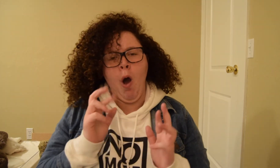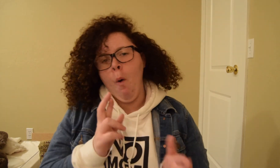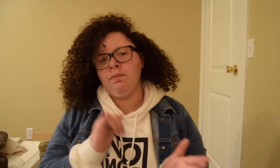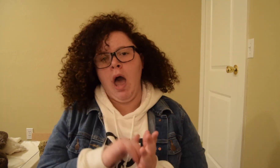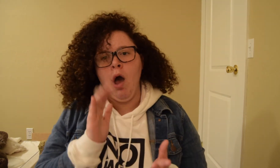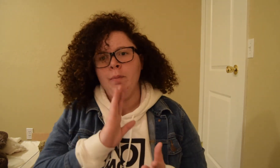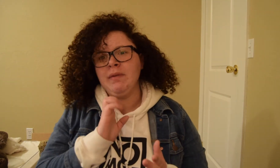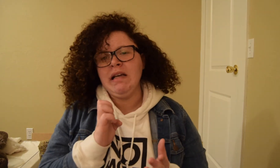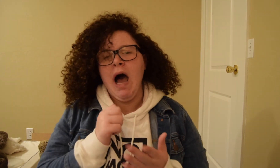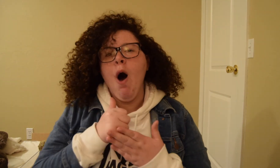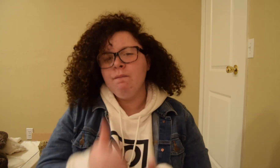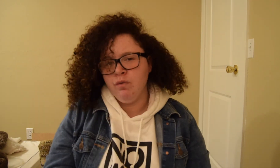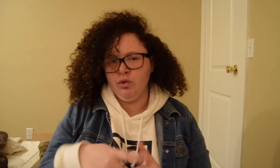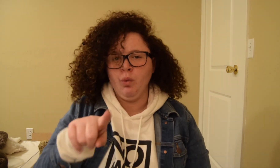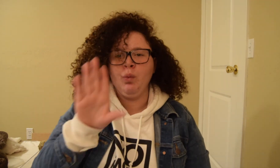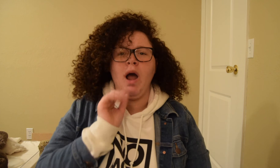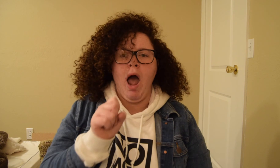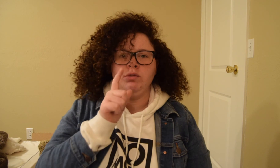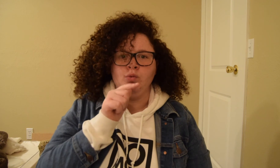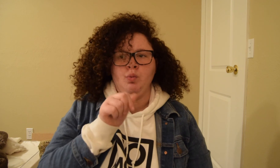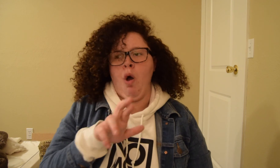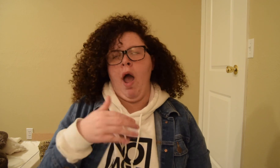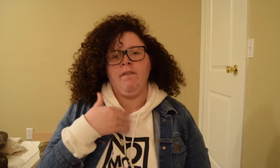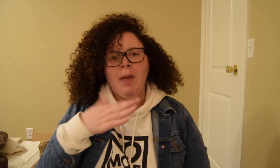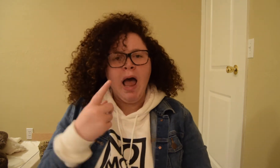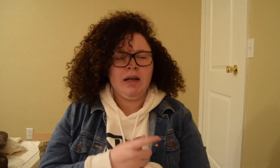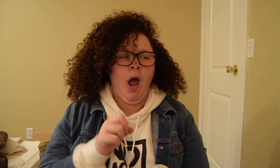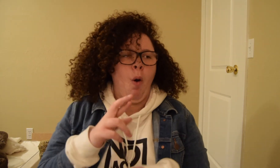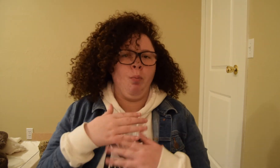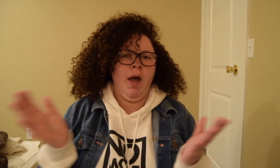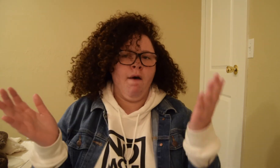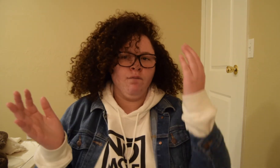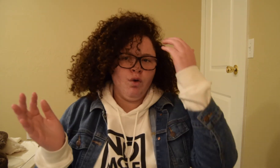I really hope it's helpful to those people who are having a bad day